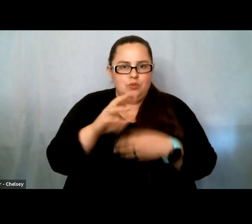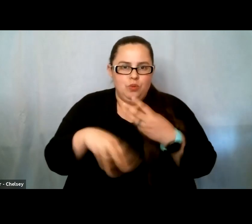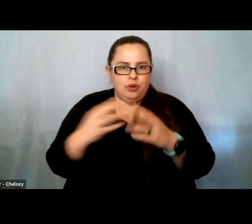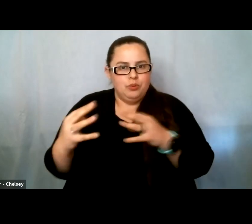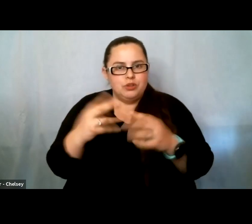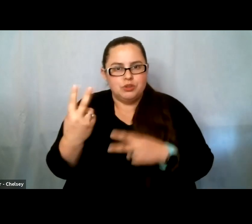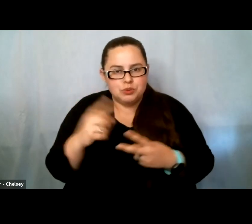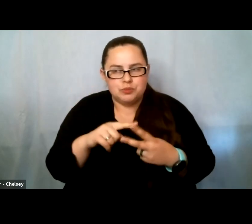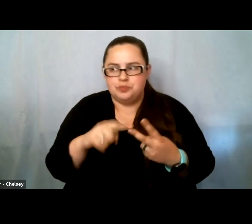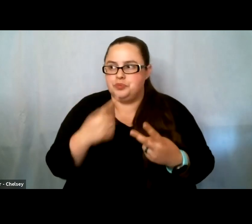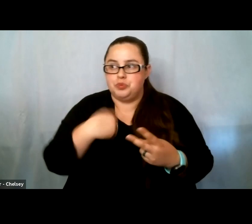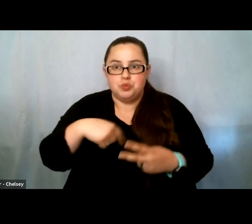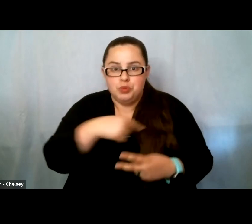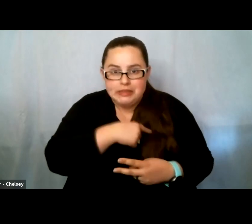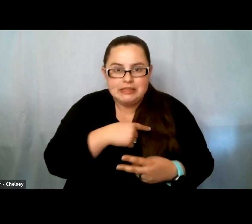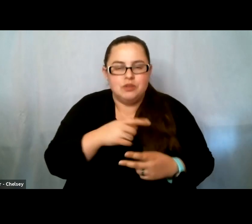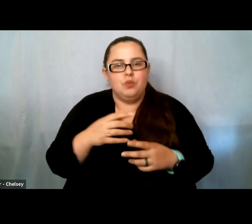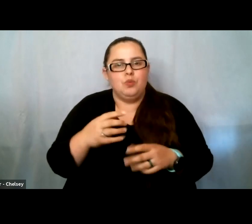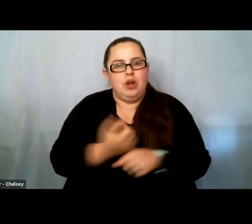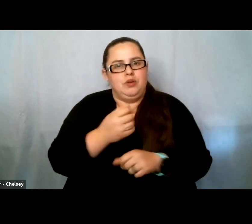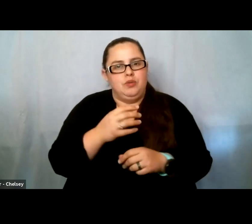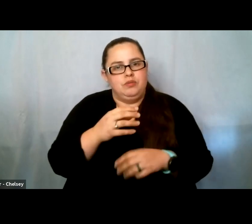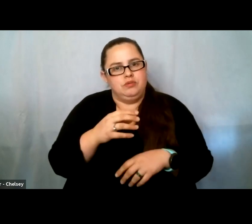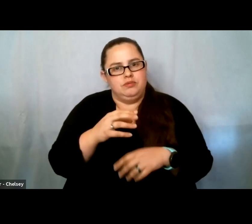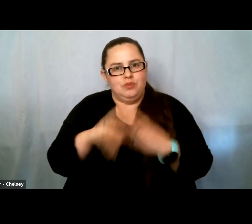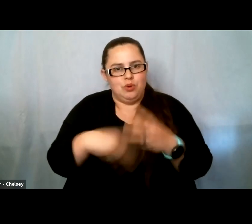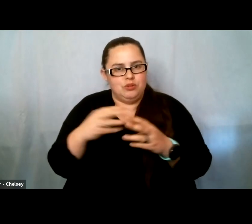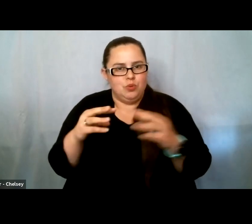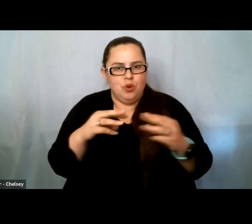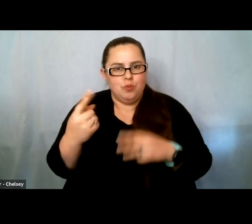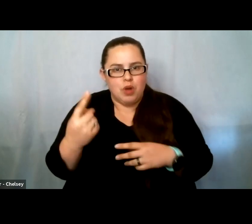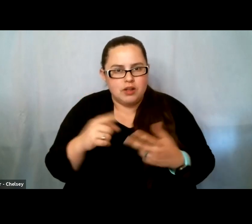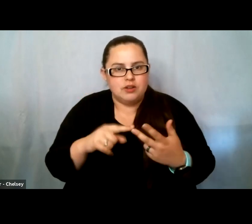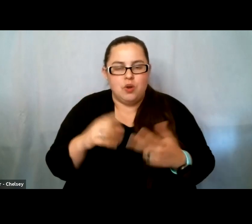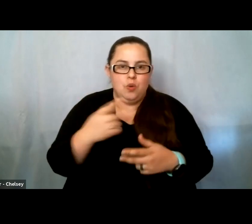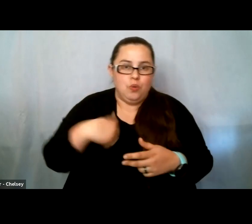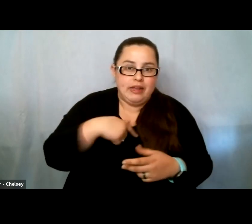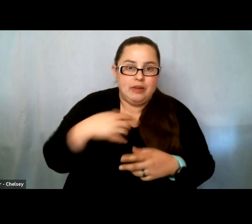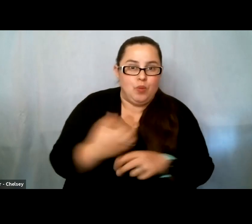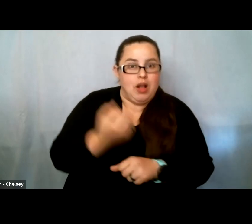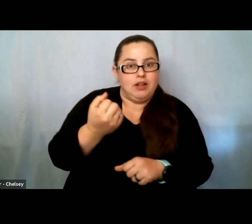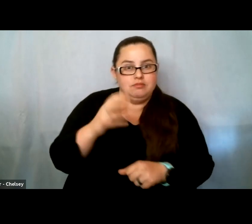War One, we won the Civil War from the north, or whatever we say we then well, if we're